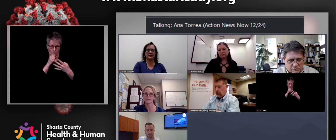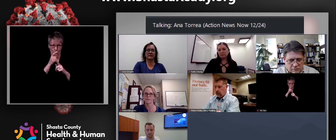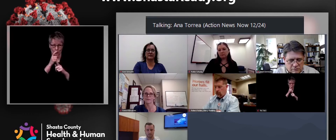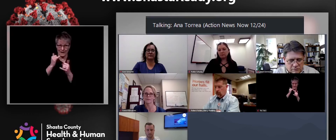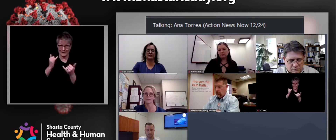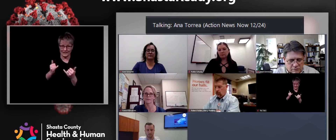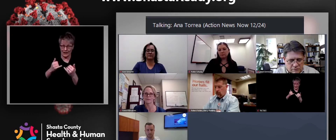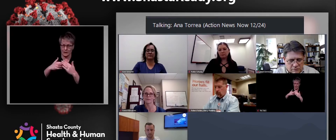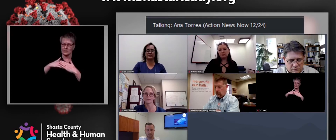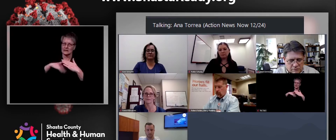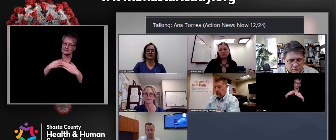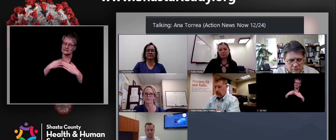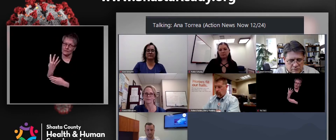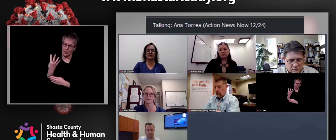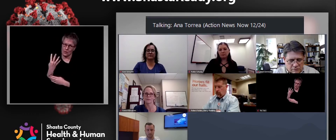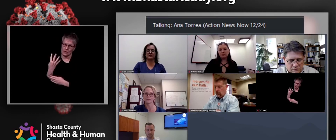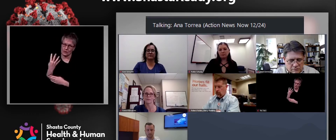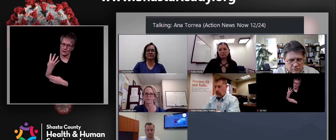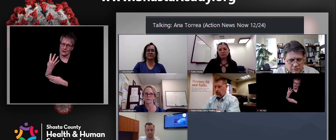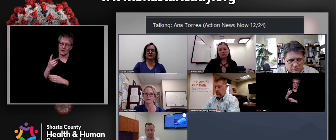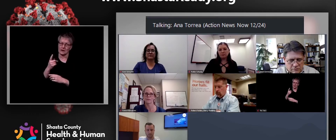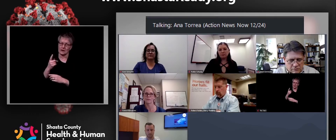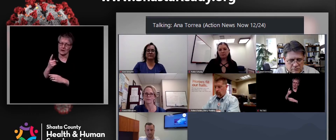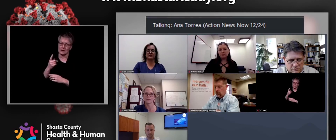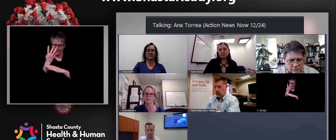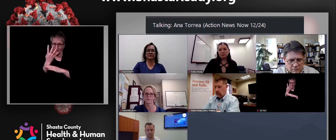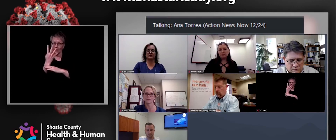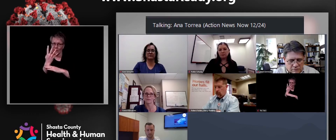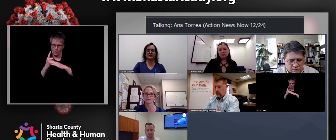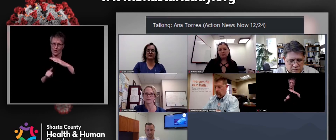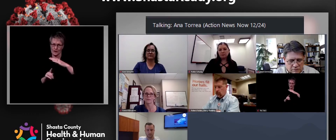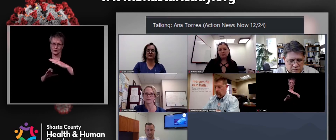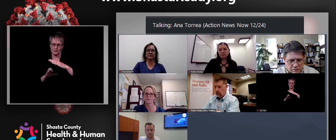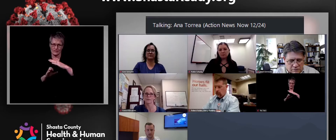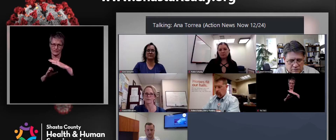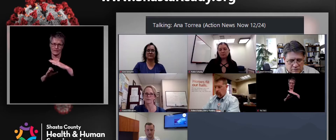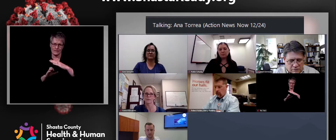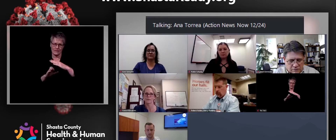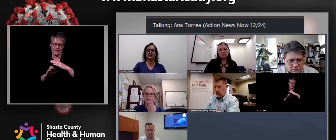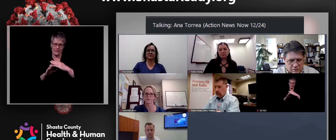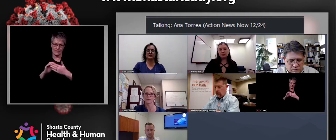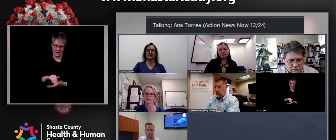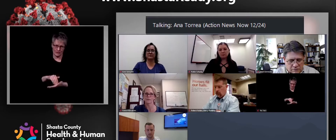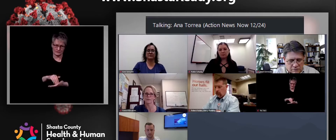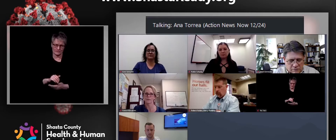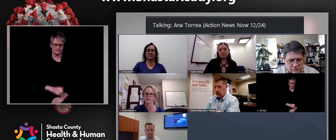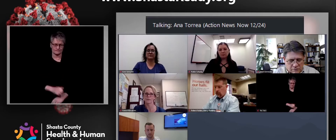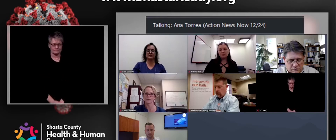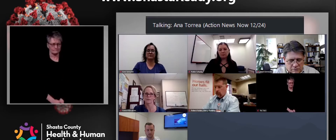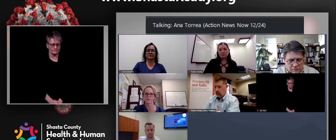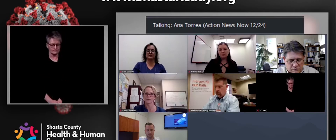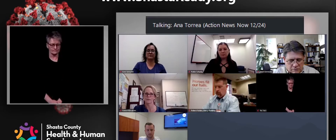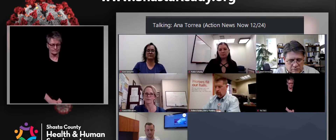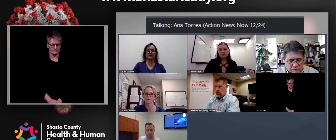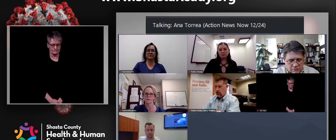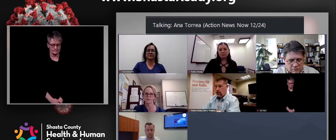then also I had another question. The Redding Rodeo is coming back this year. Do they fall